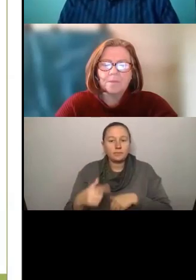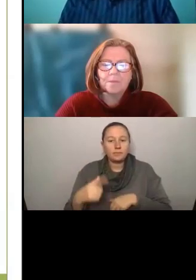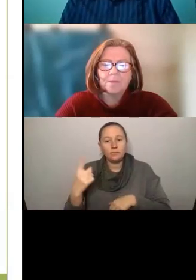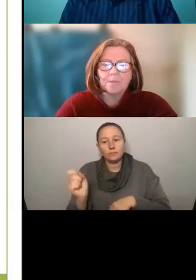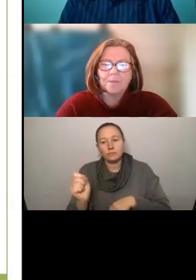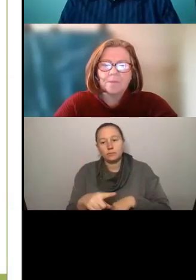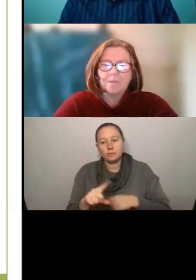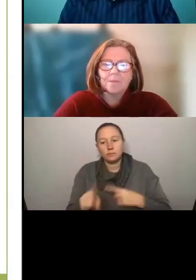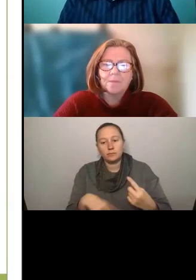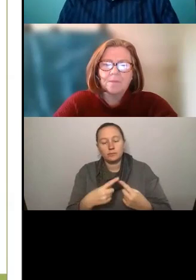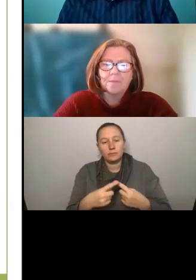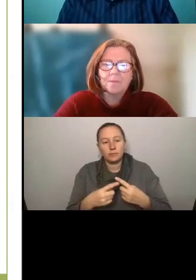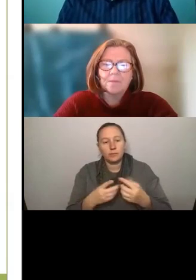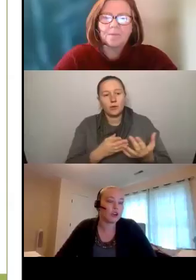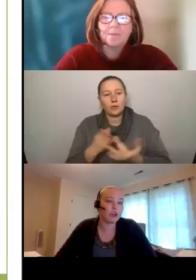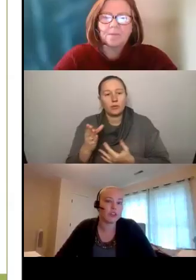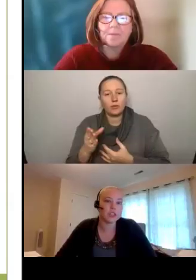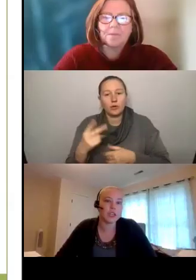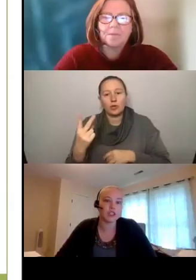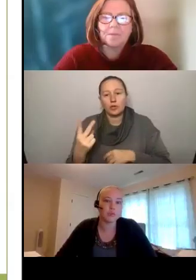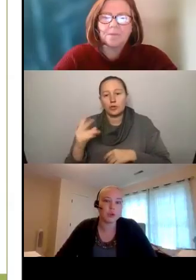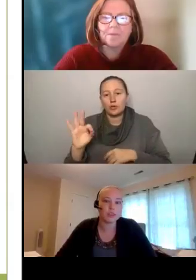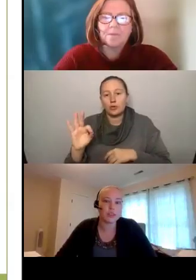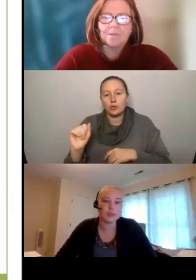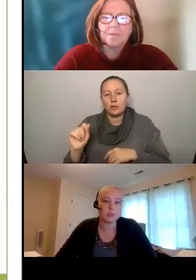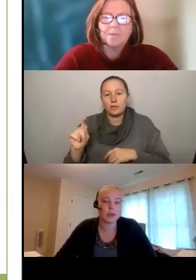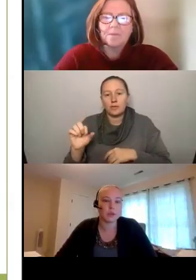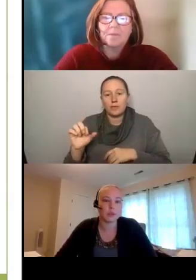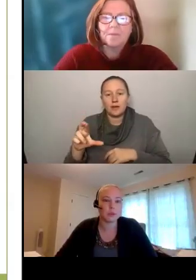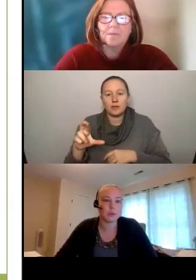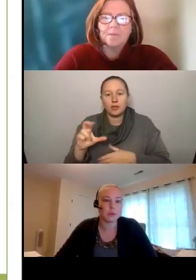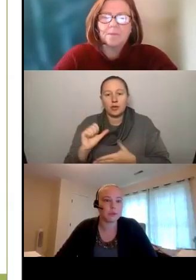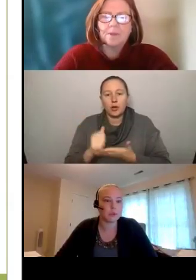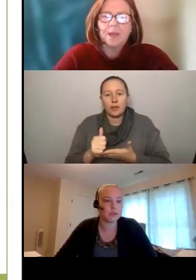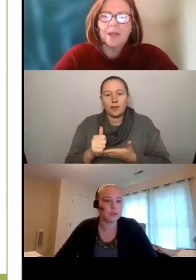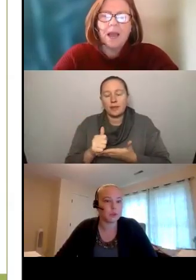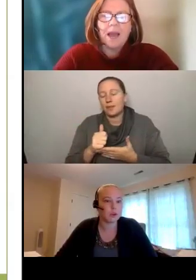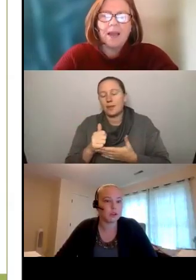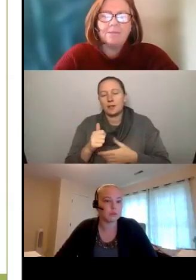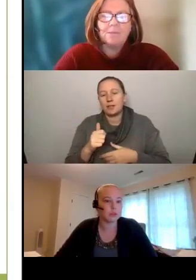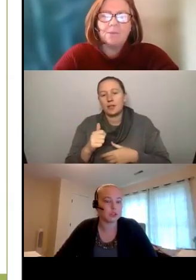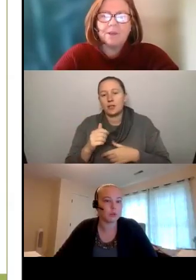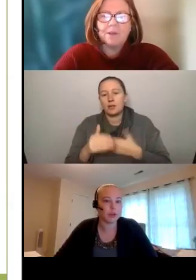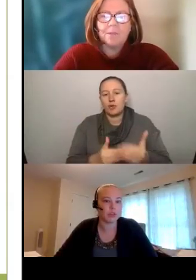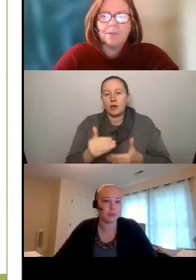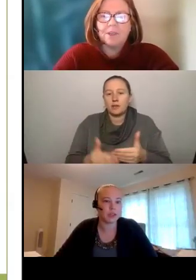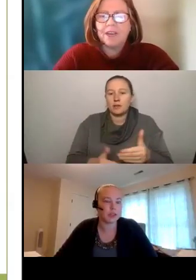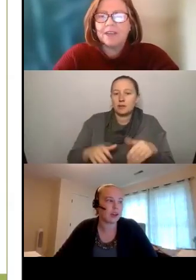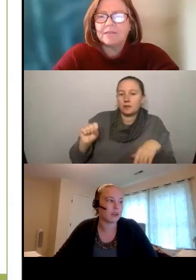about going through the two factor authentication process, but I don't know if you want to talk about right now.